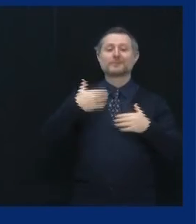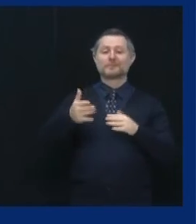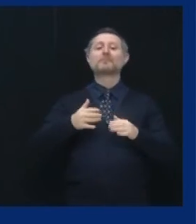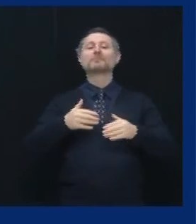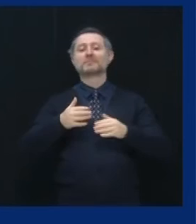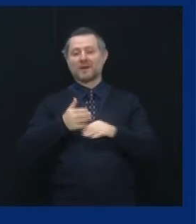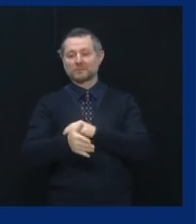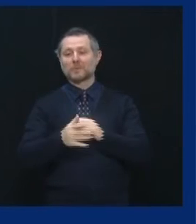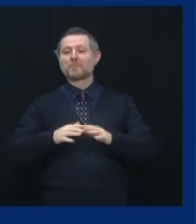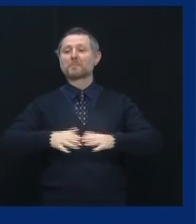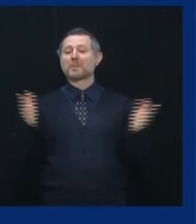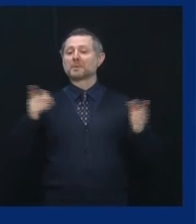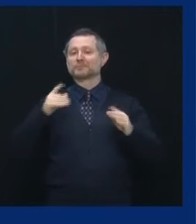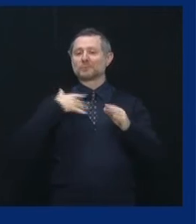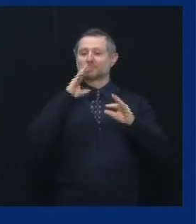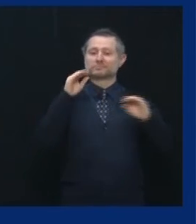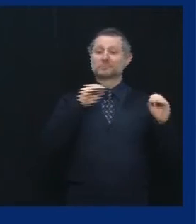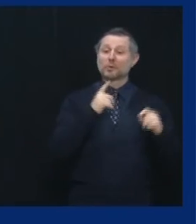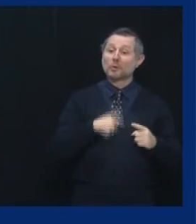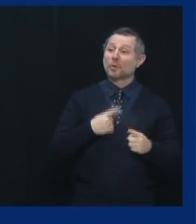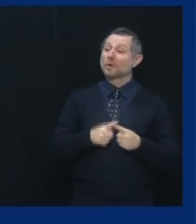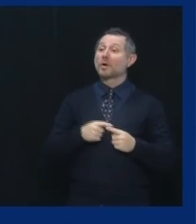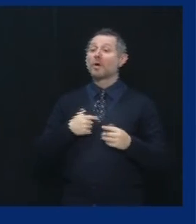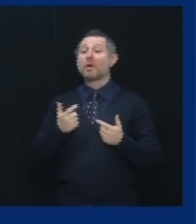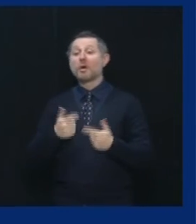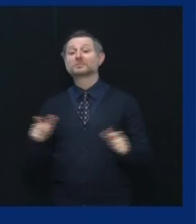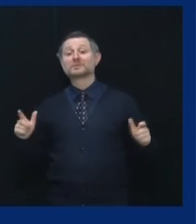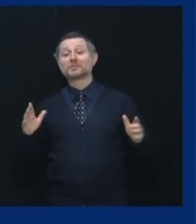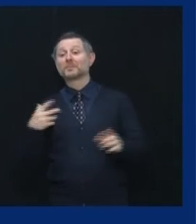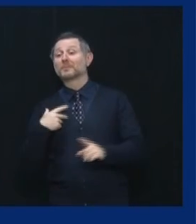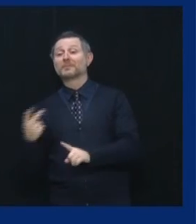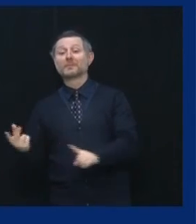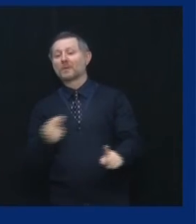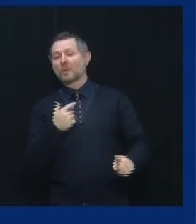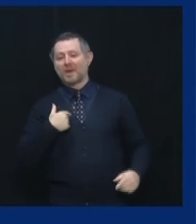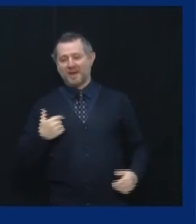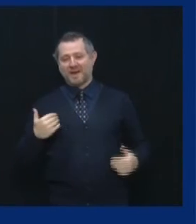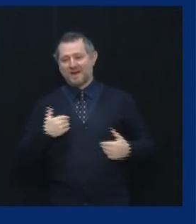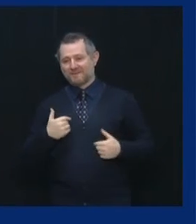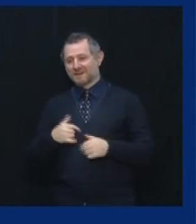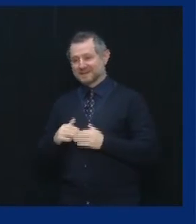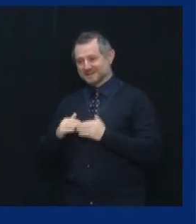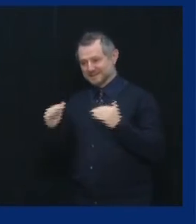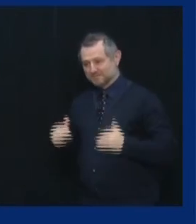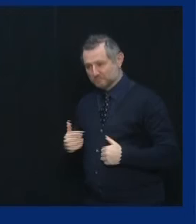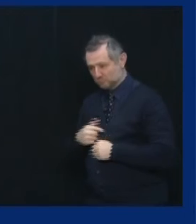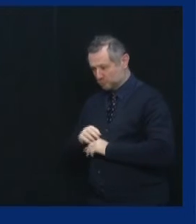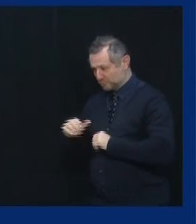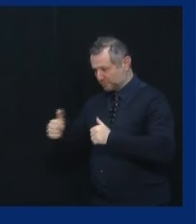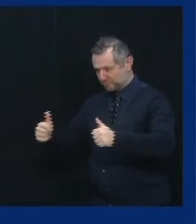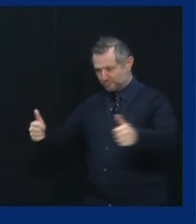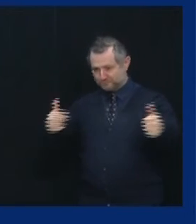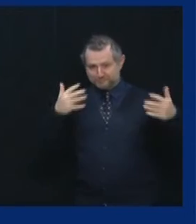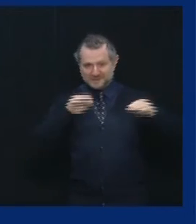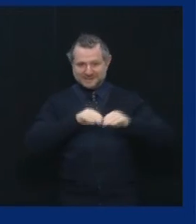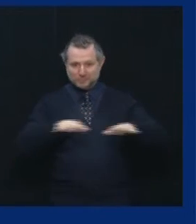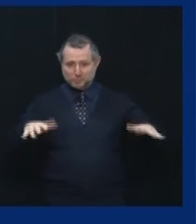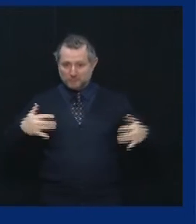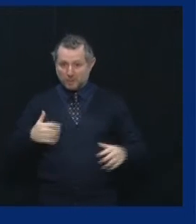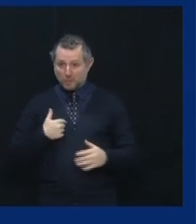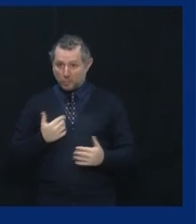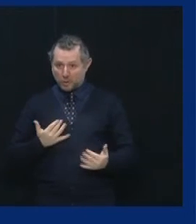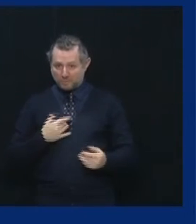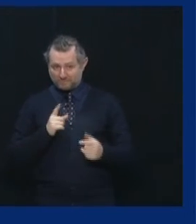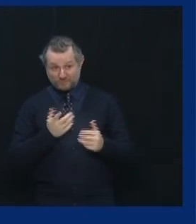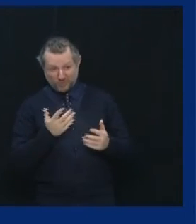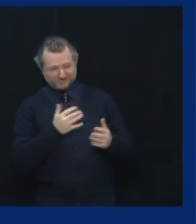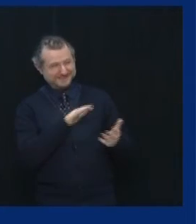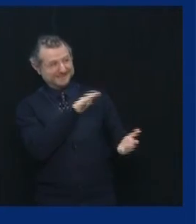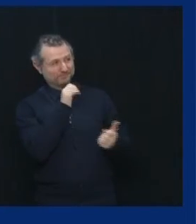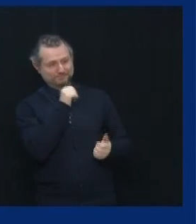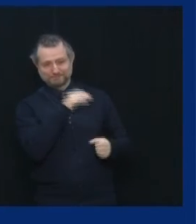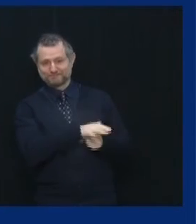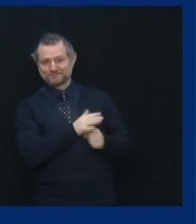PUBLIC EDUCATION CAMPAIGN.